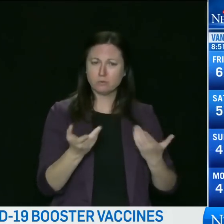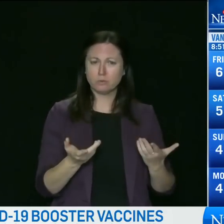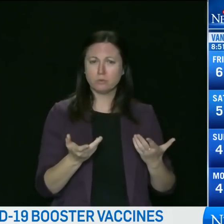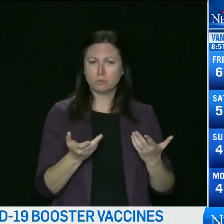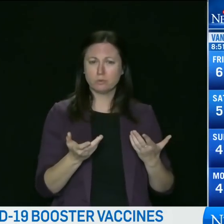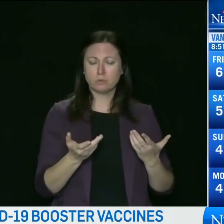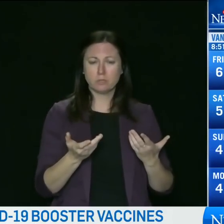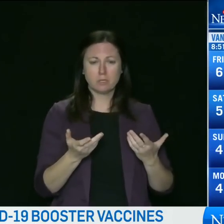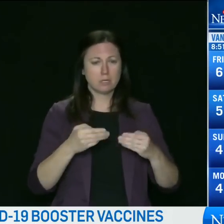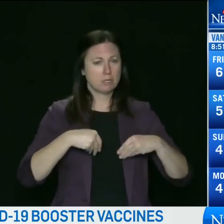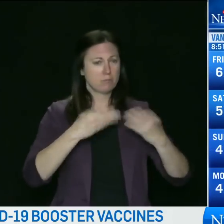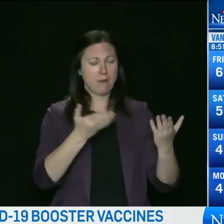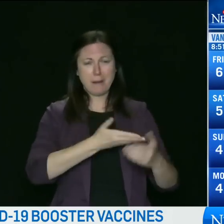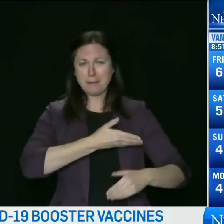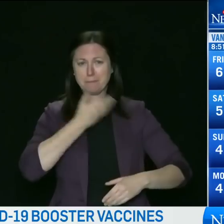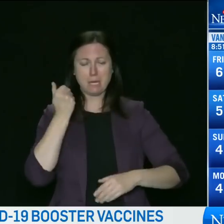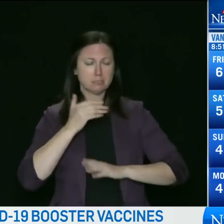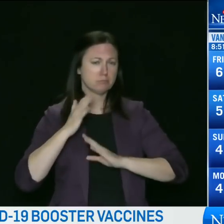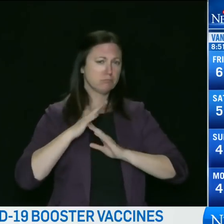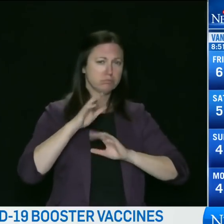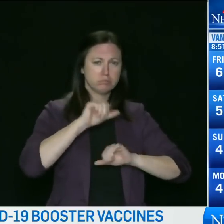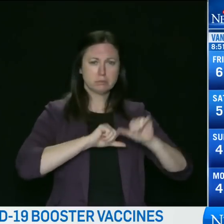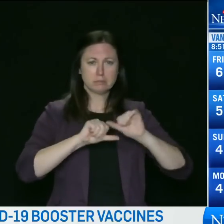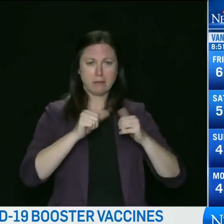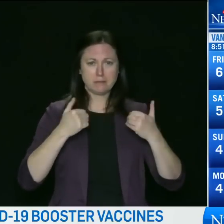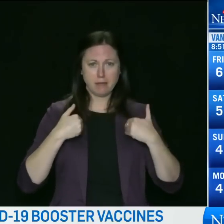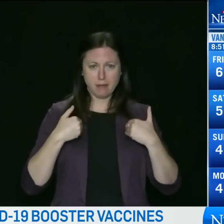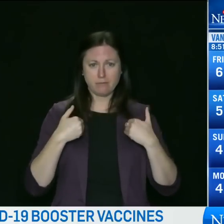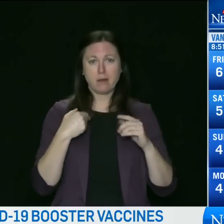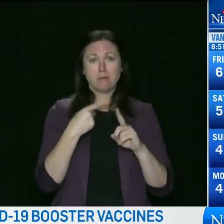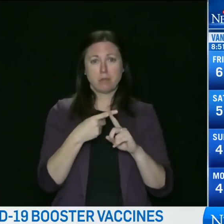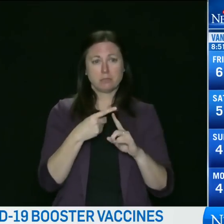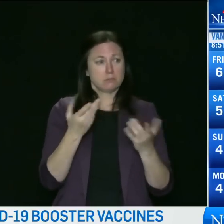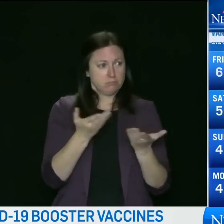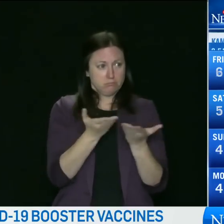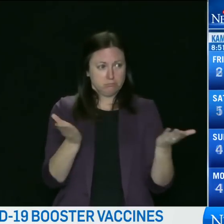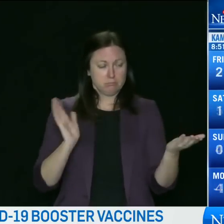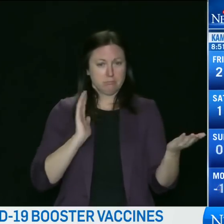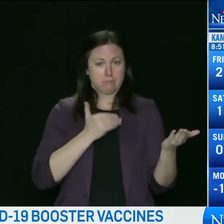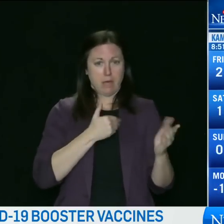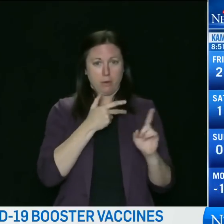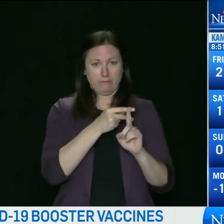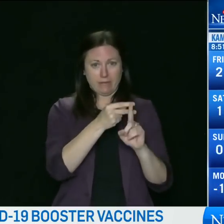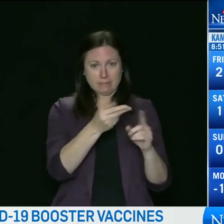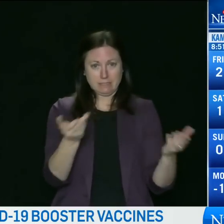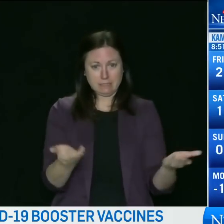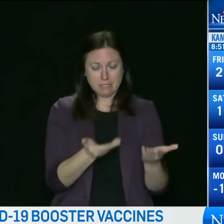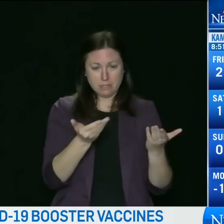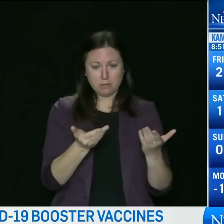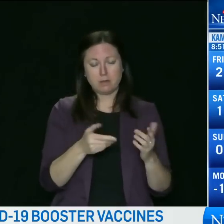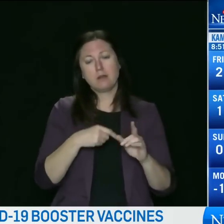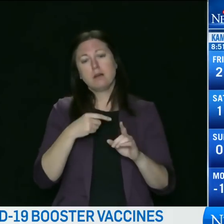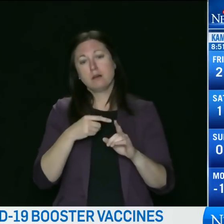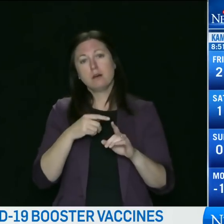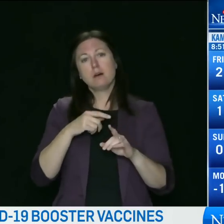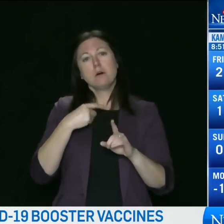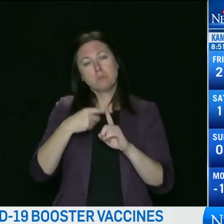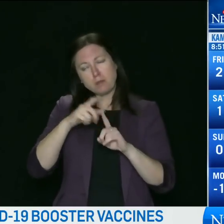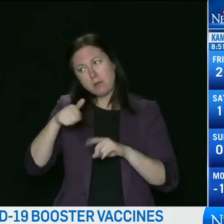WE NEED TO BE ABLE TO PROTECT OUR POPULATION IN CANADA, USING